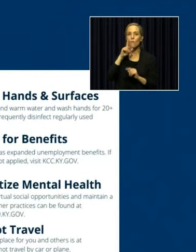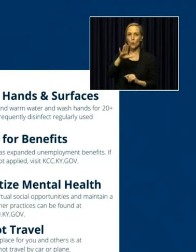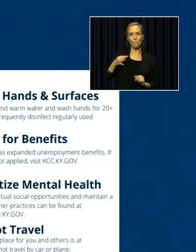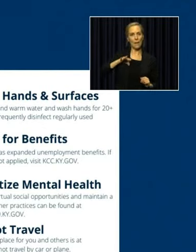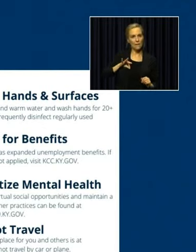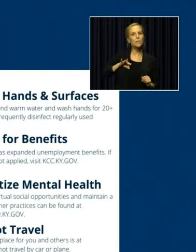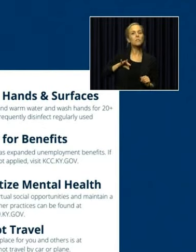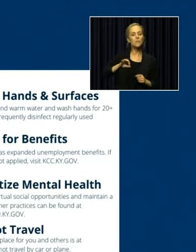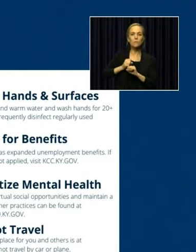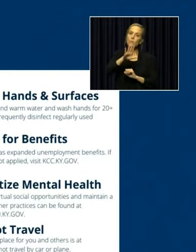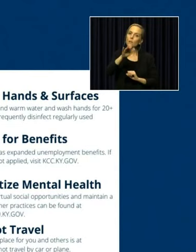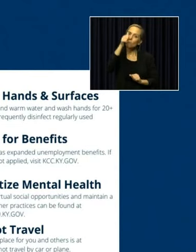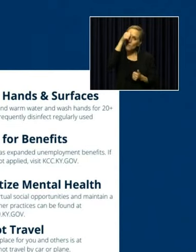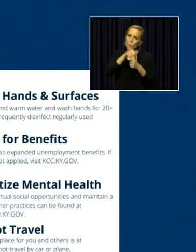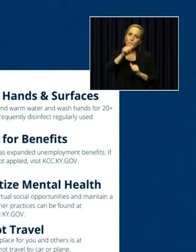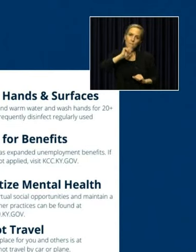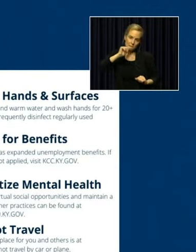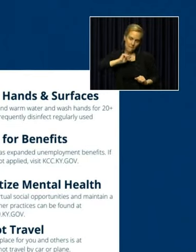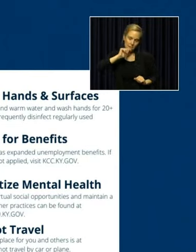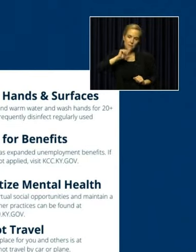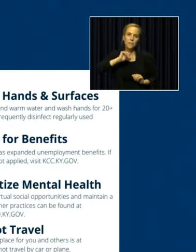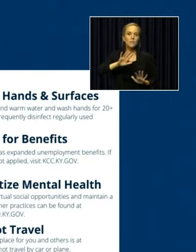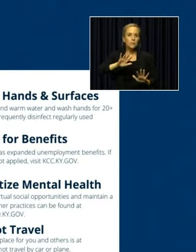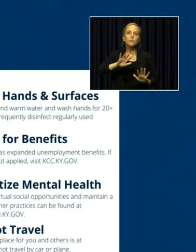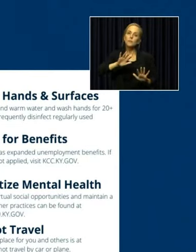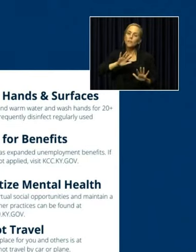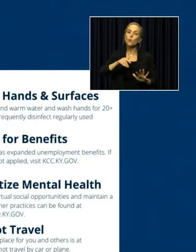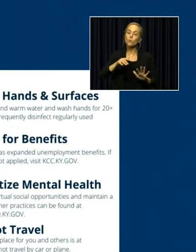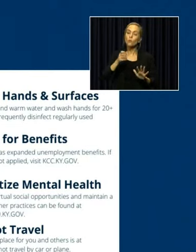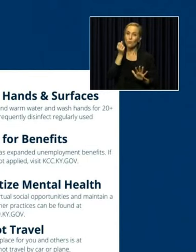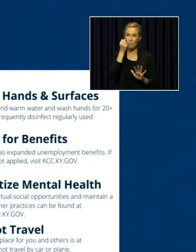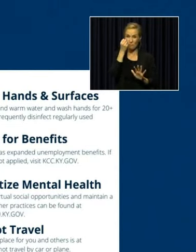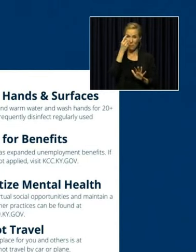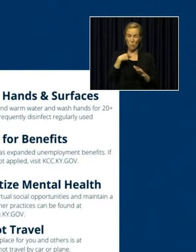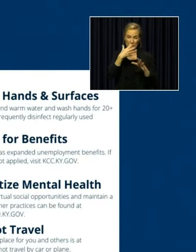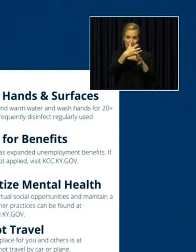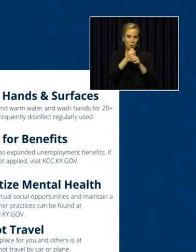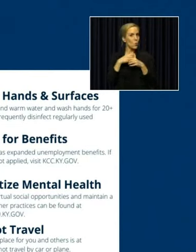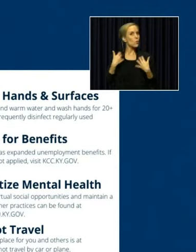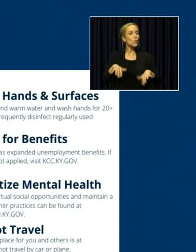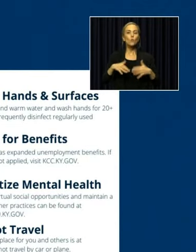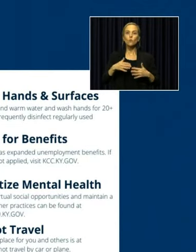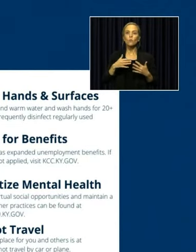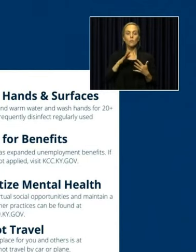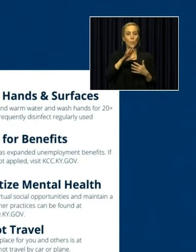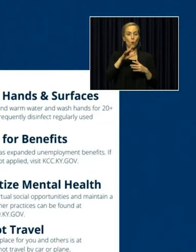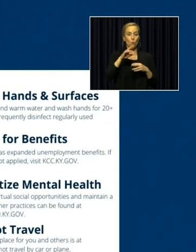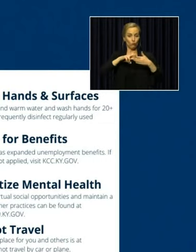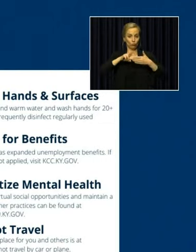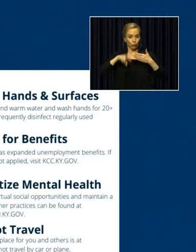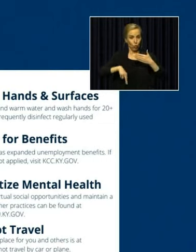BACK, IT'S A 14-DAY QUARANTINE. IF YOUR FROM ANOTHER STATE AND YOU'RE COMING IN HERE, THAT IS A